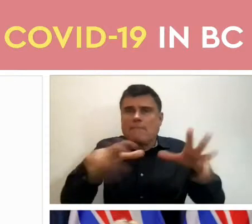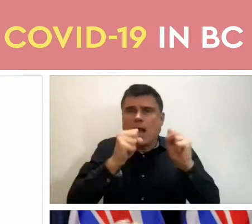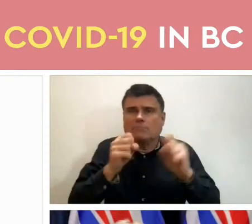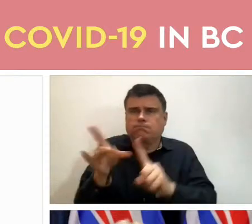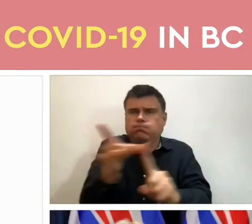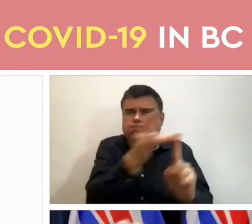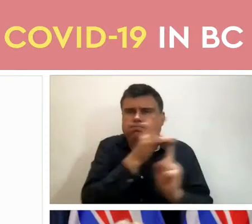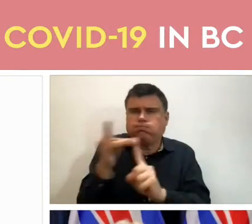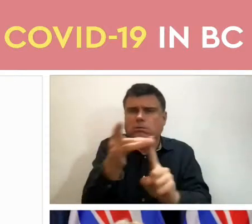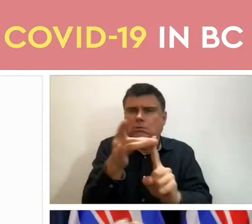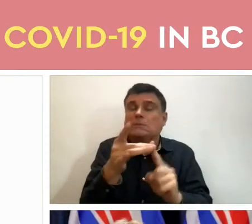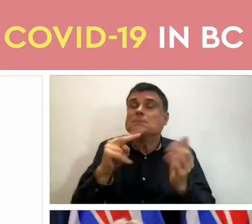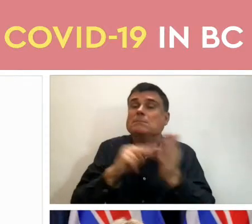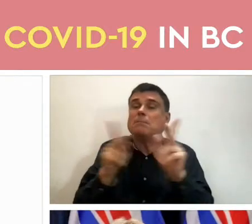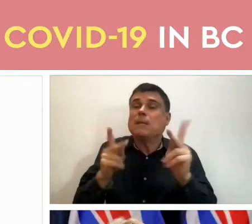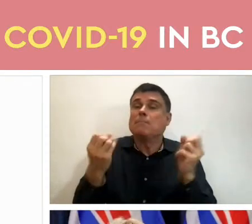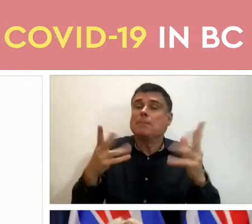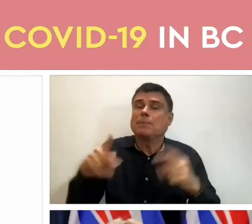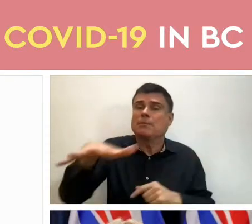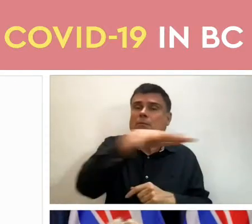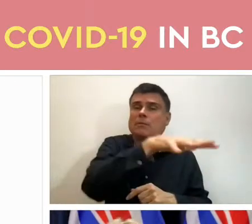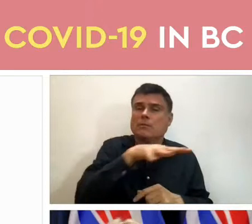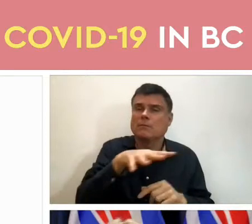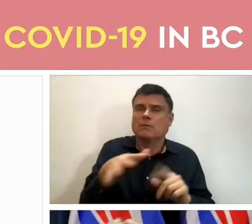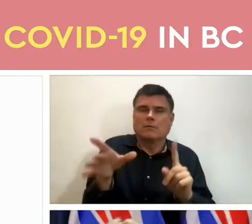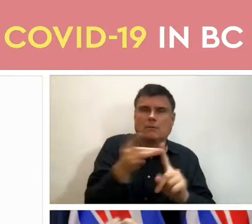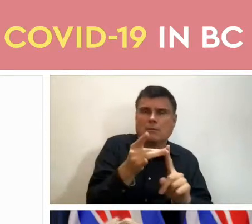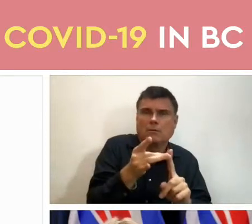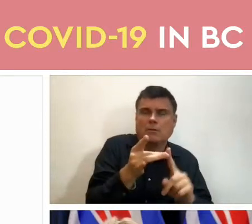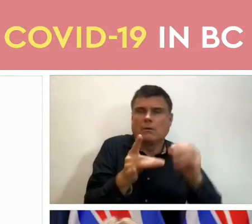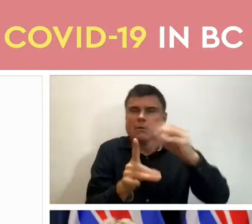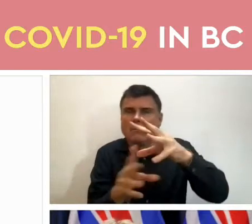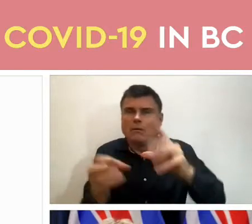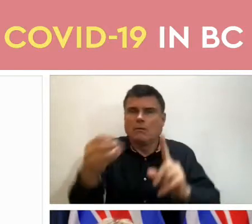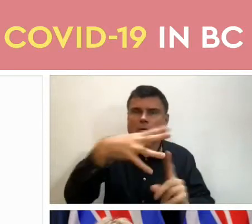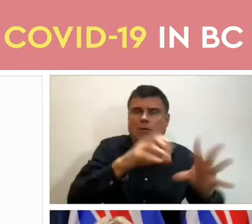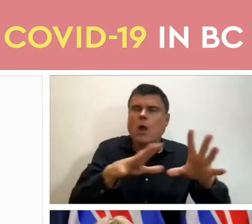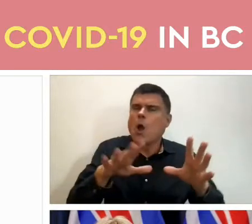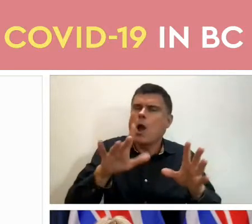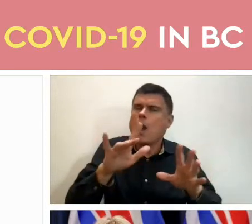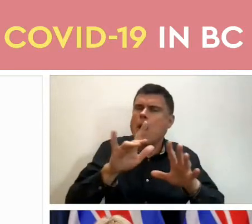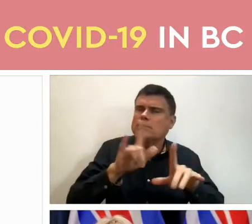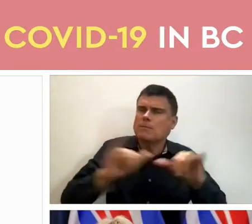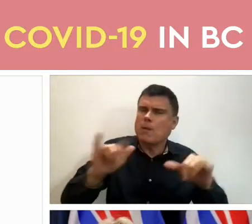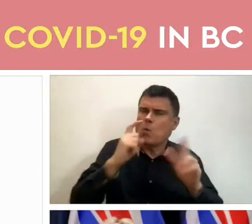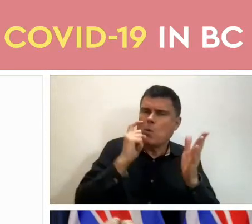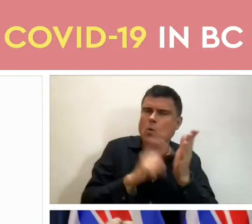at the same time but also a shortening of the incubation period we are seeing so that